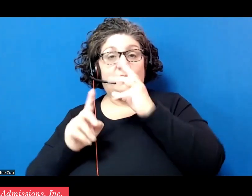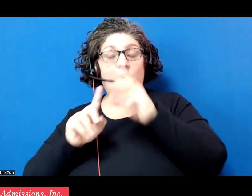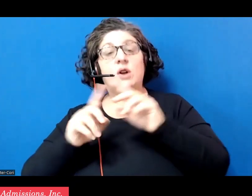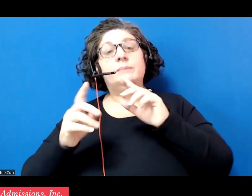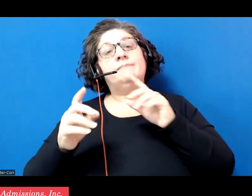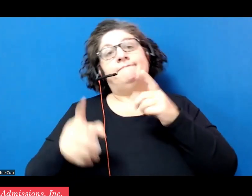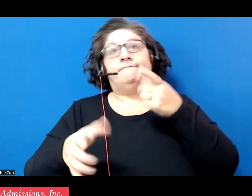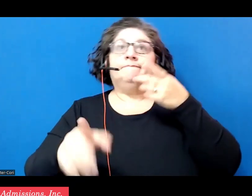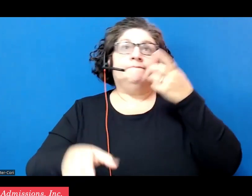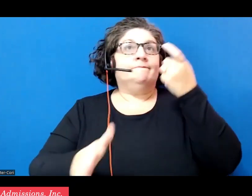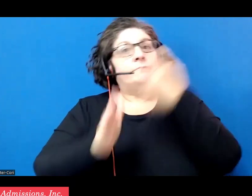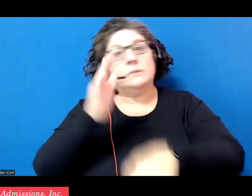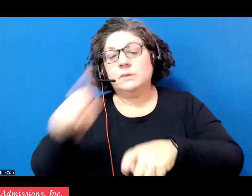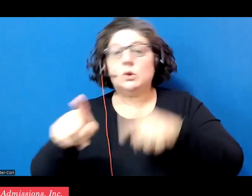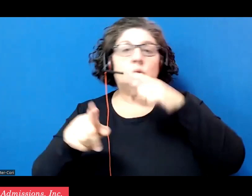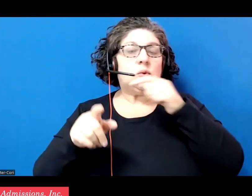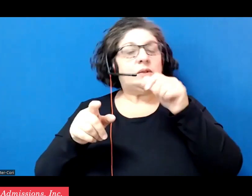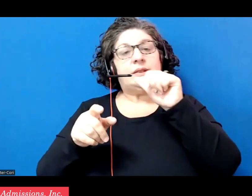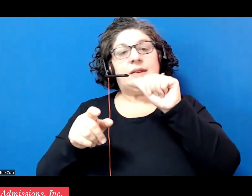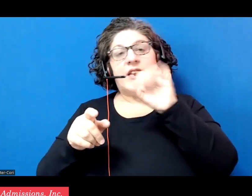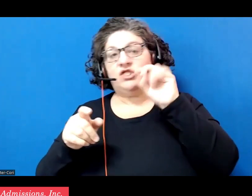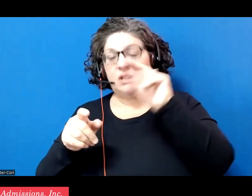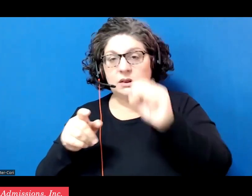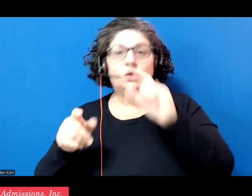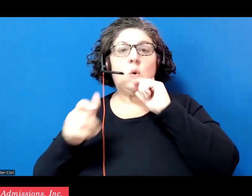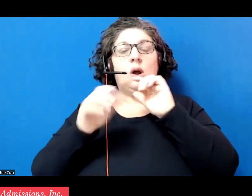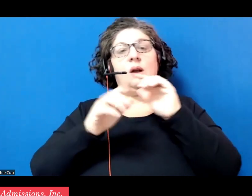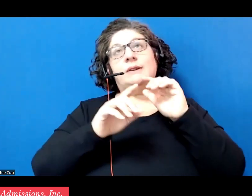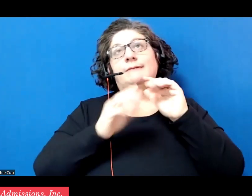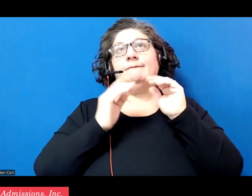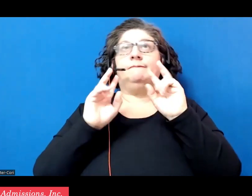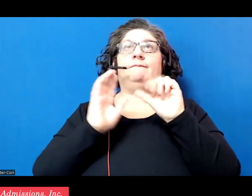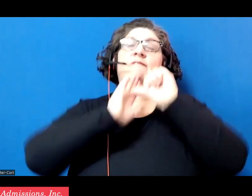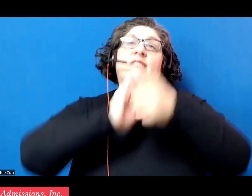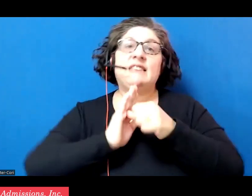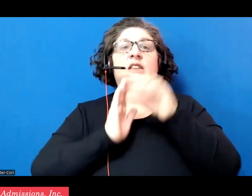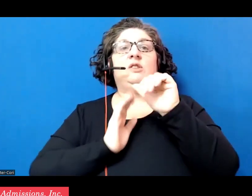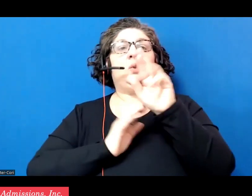in racial balancing, or overemphasizing race throughout the admission process, or failing